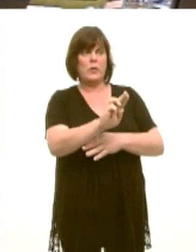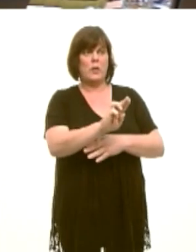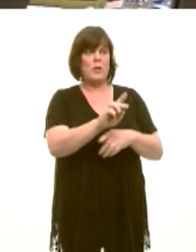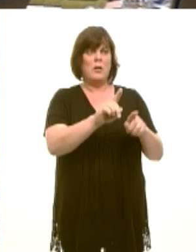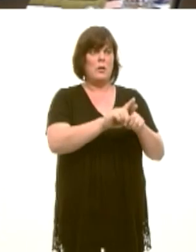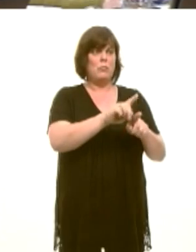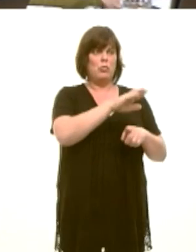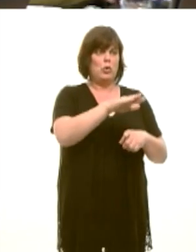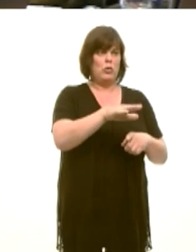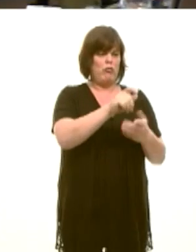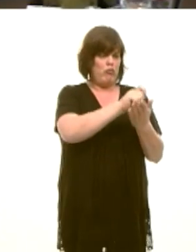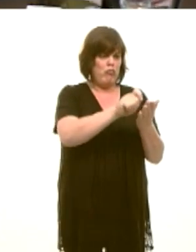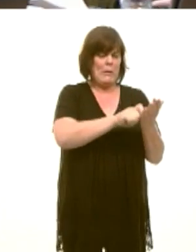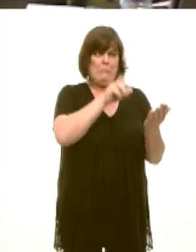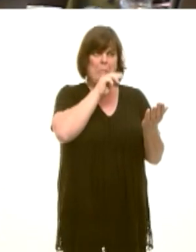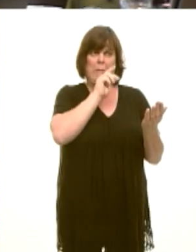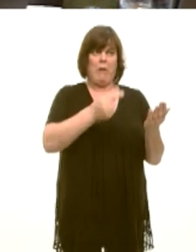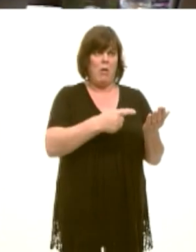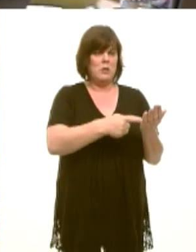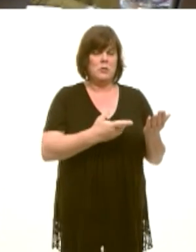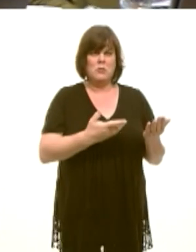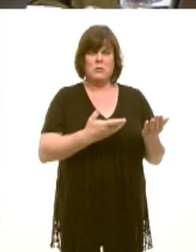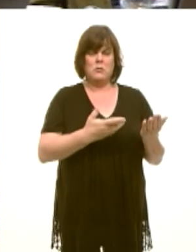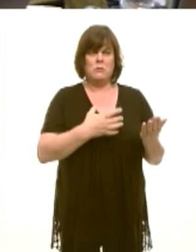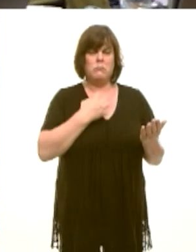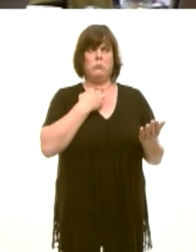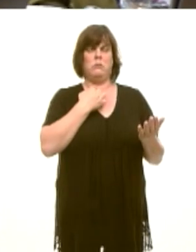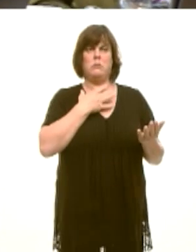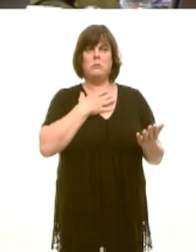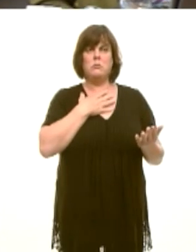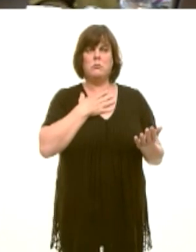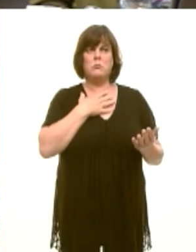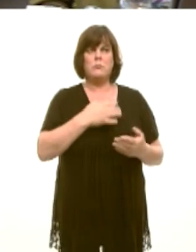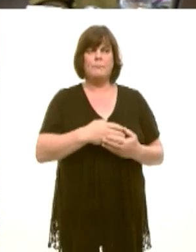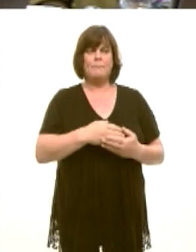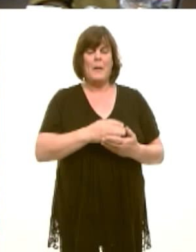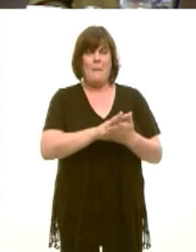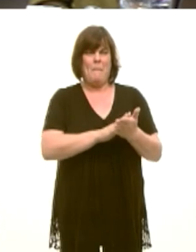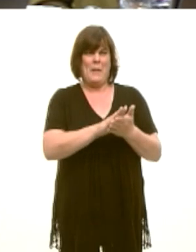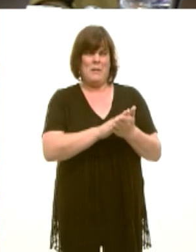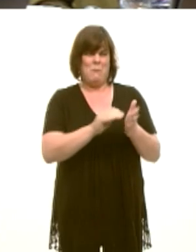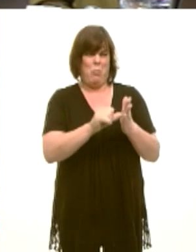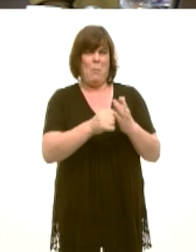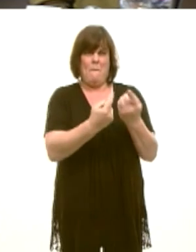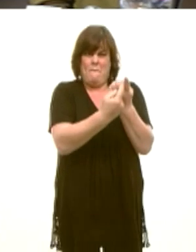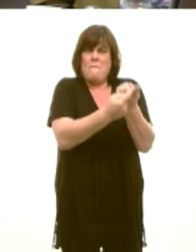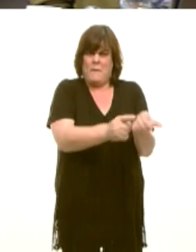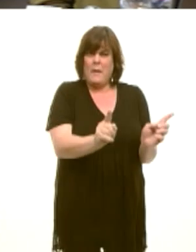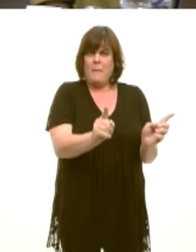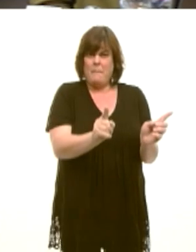inevitably, is an enormous disadvantage that has to be overcome within school. We have,